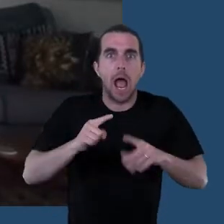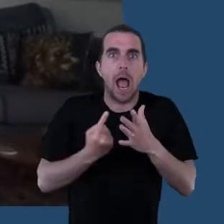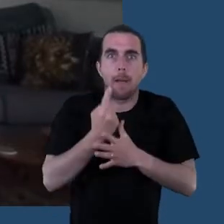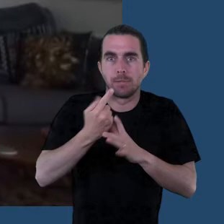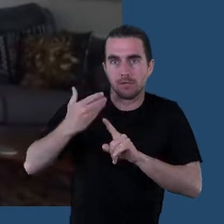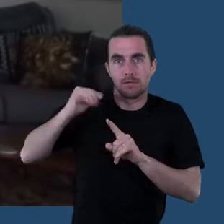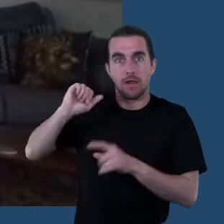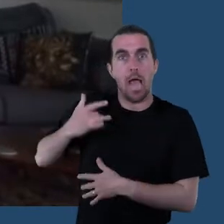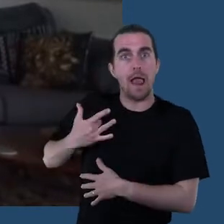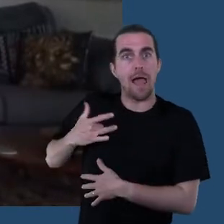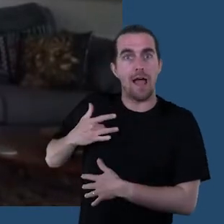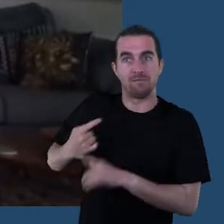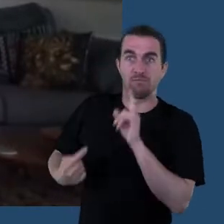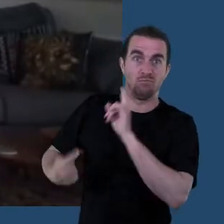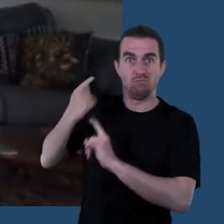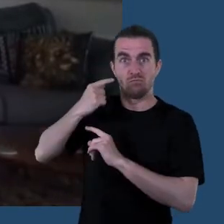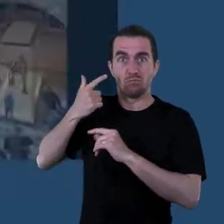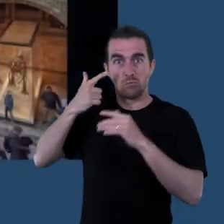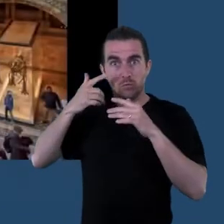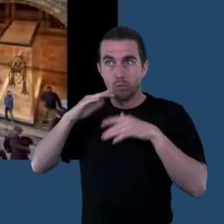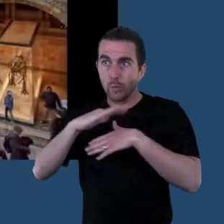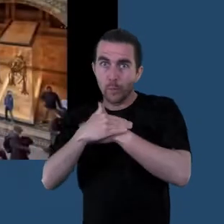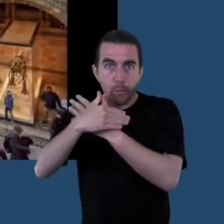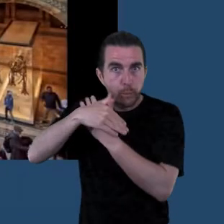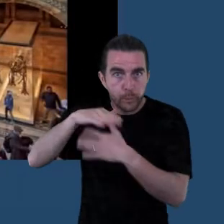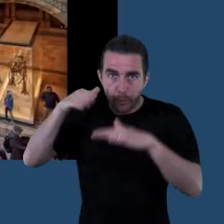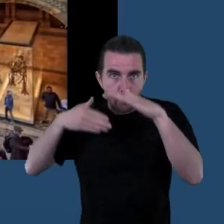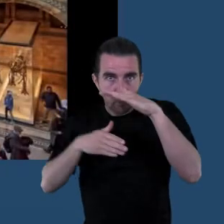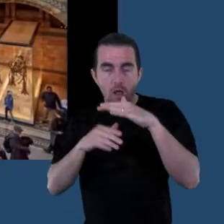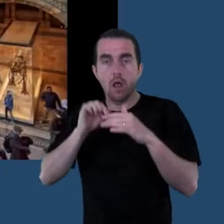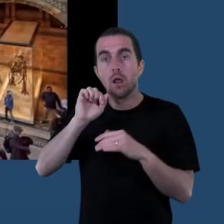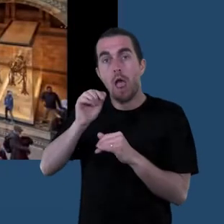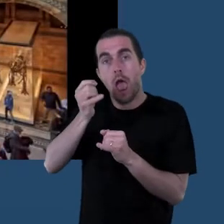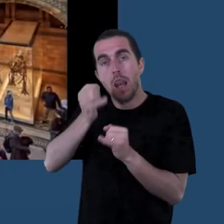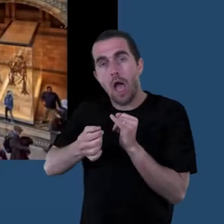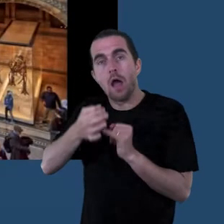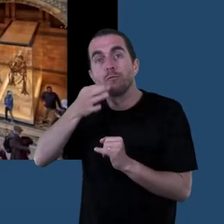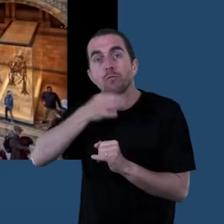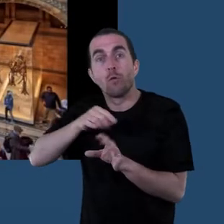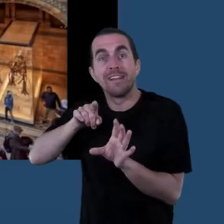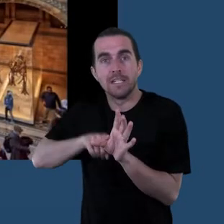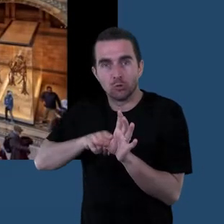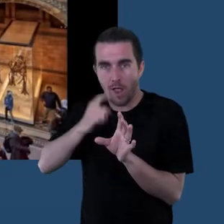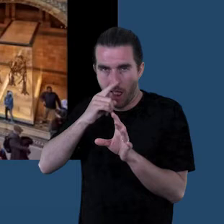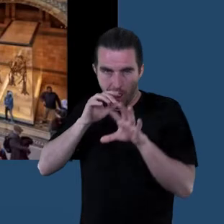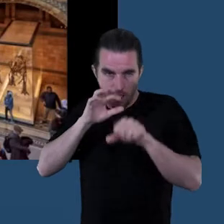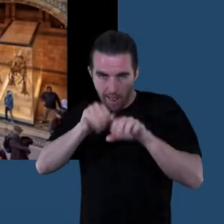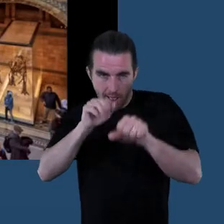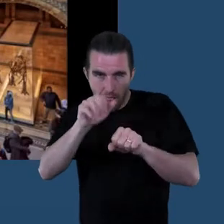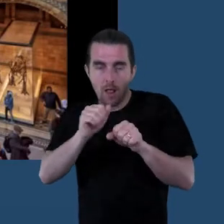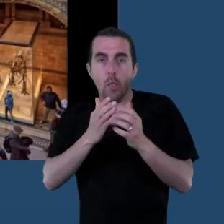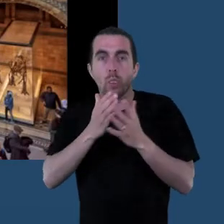And with Hope, we were able to determine that in the last few years of her life, based on the amount of growth in those plates of baleen,